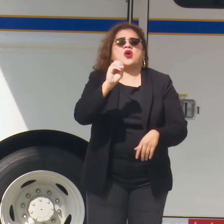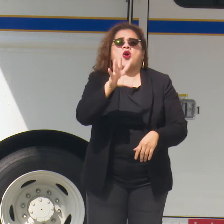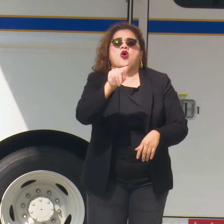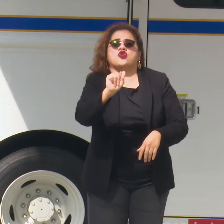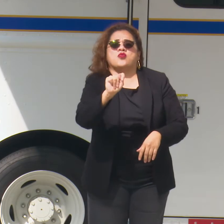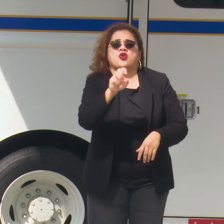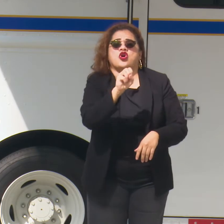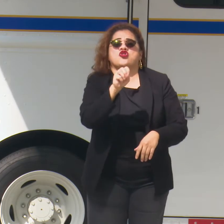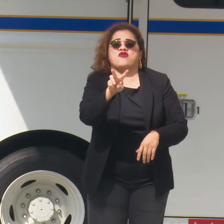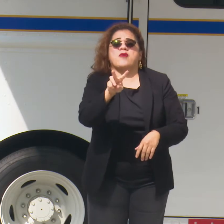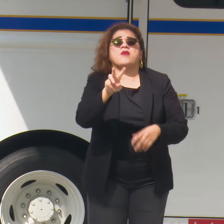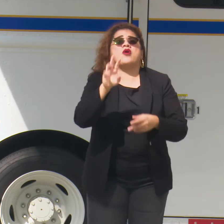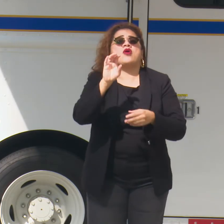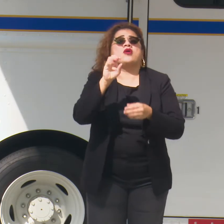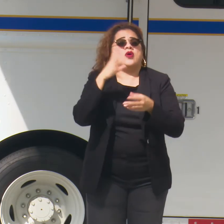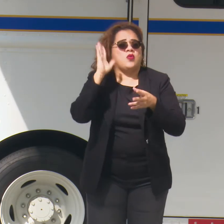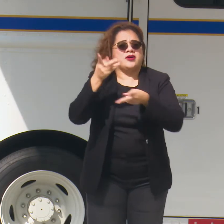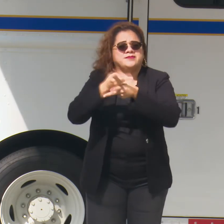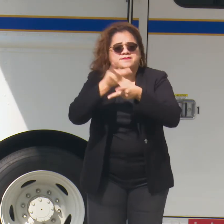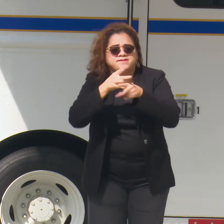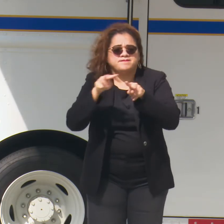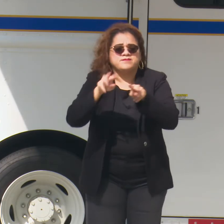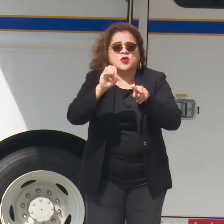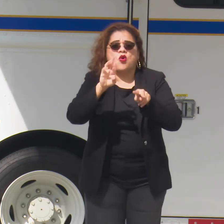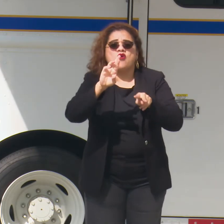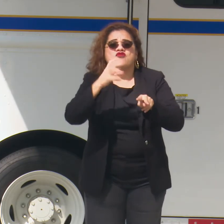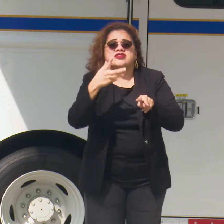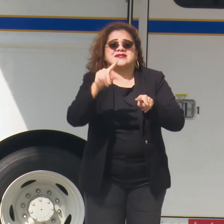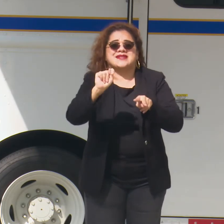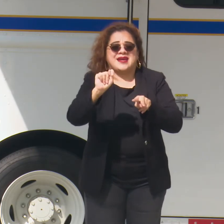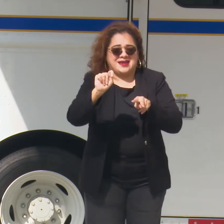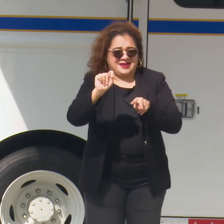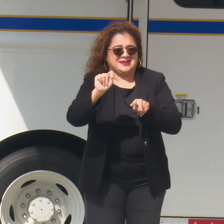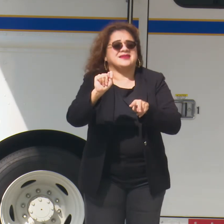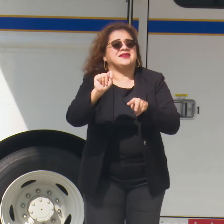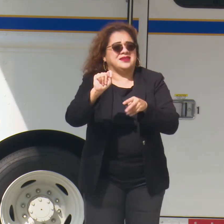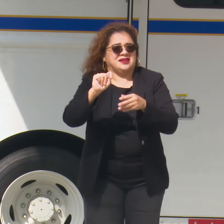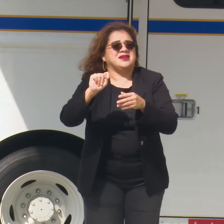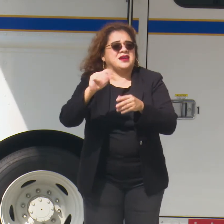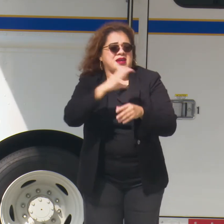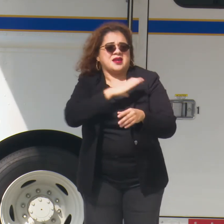and those oversight hearings will include the role of the essential worker and ensuring that we're getting the